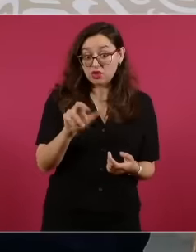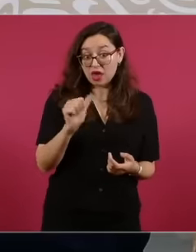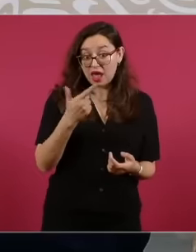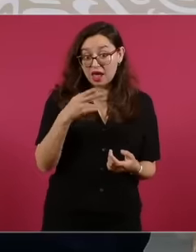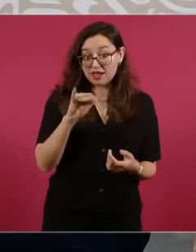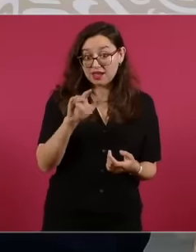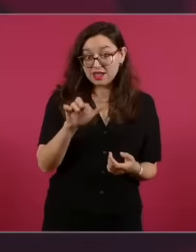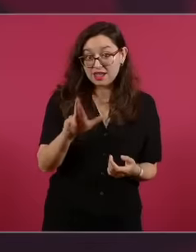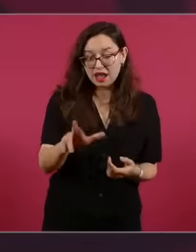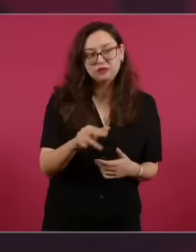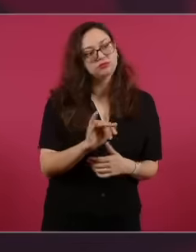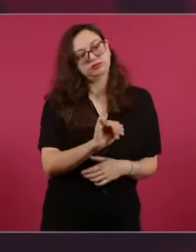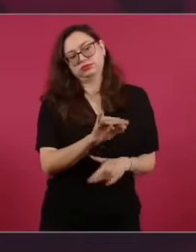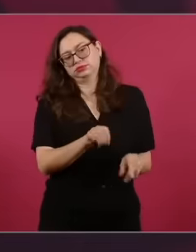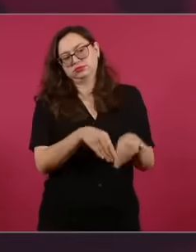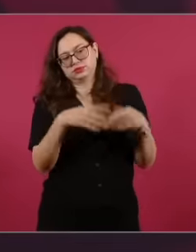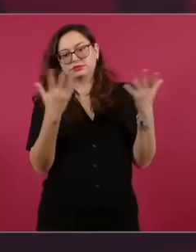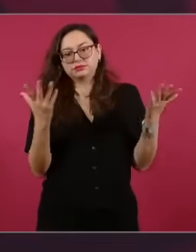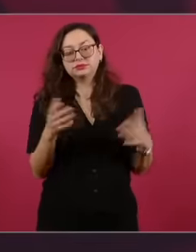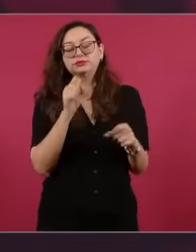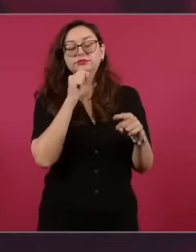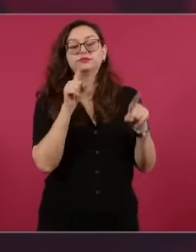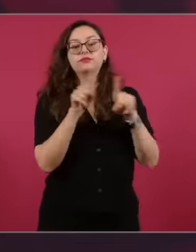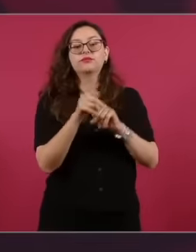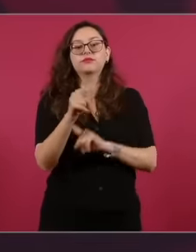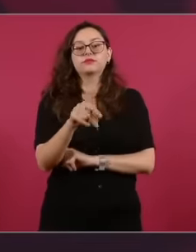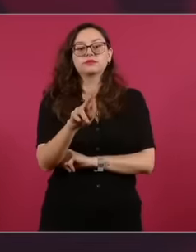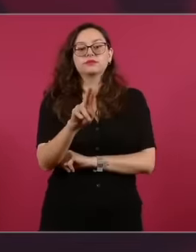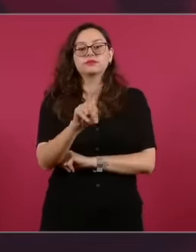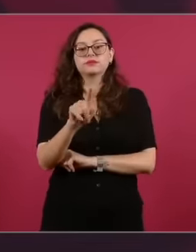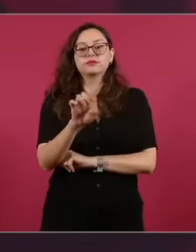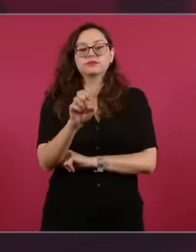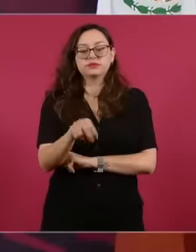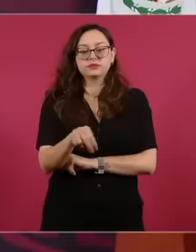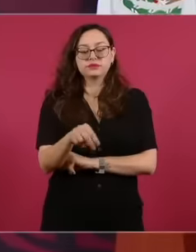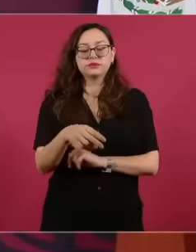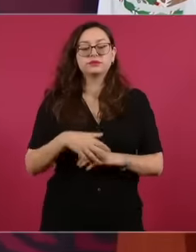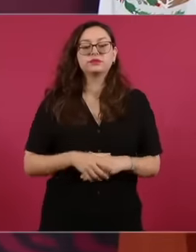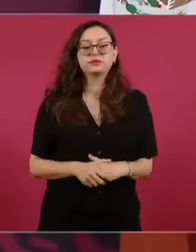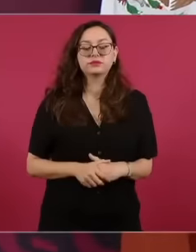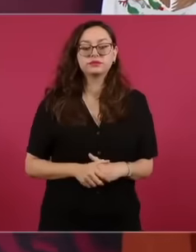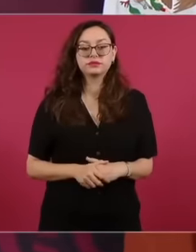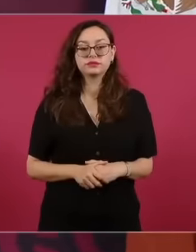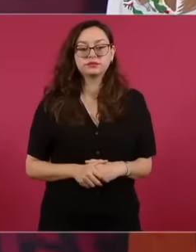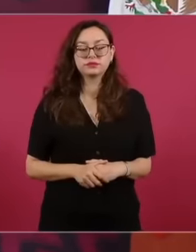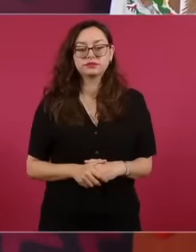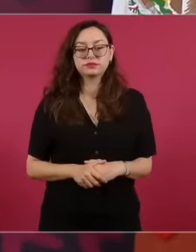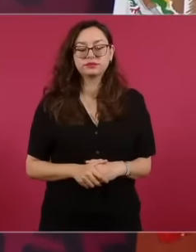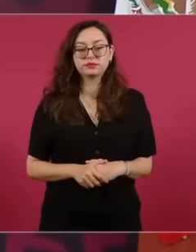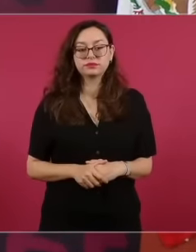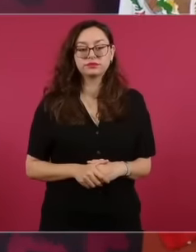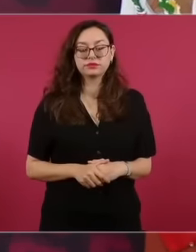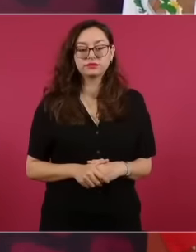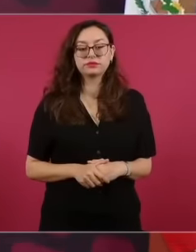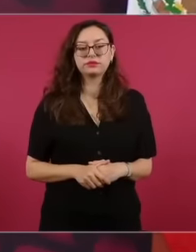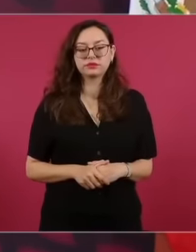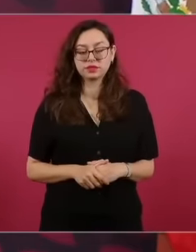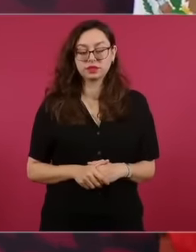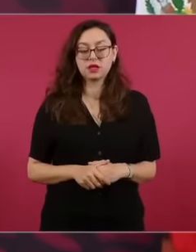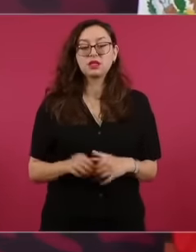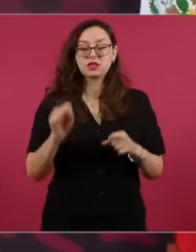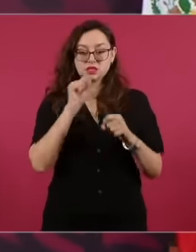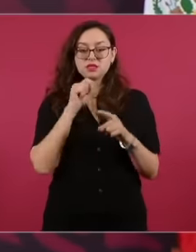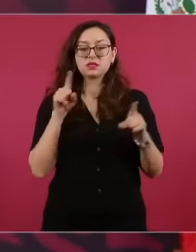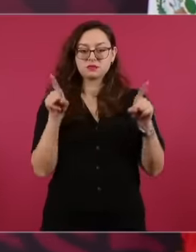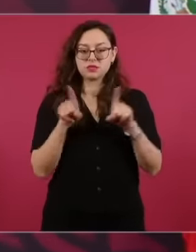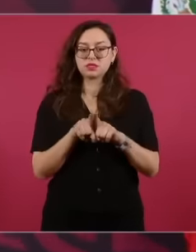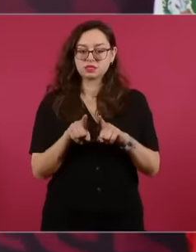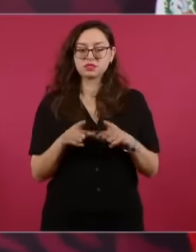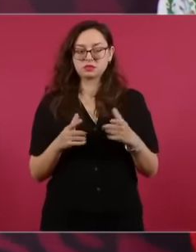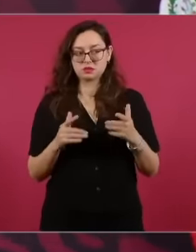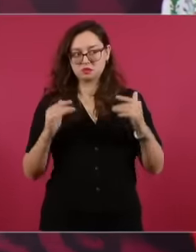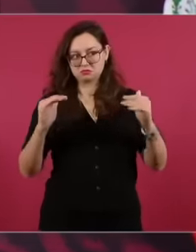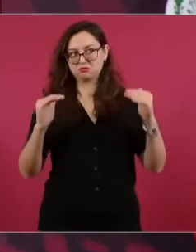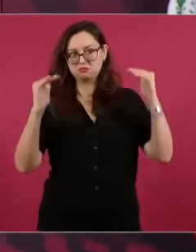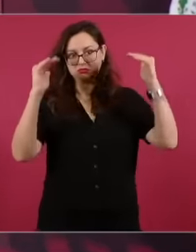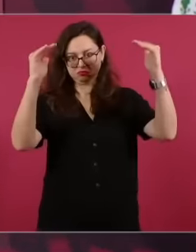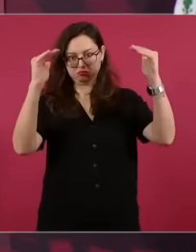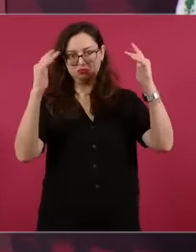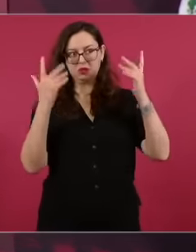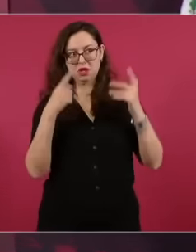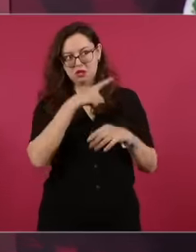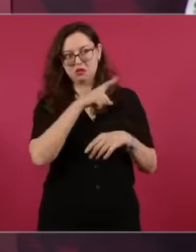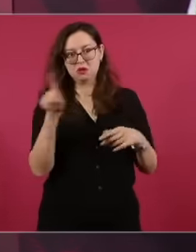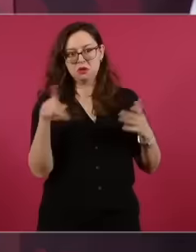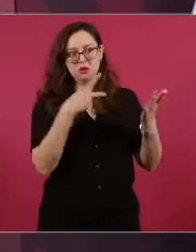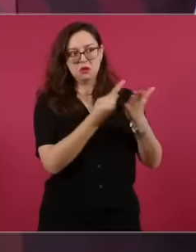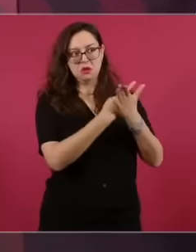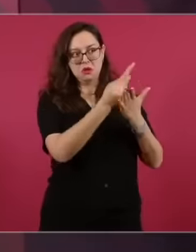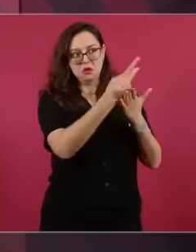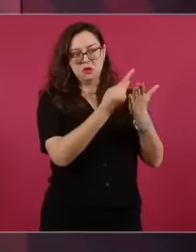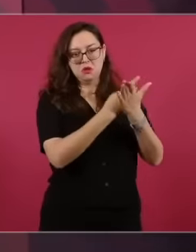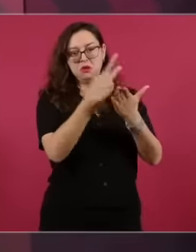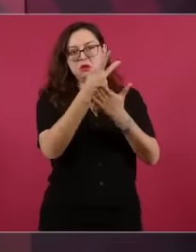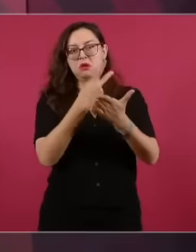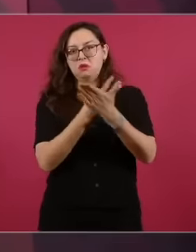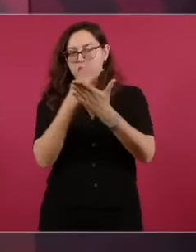krause also those of the highest rank no and The famous radio television host journalists